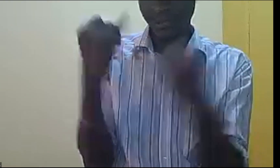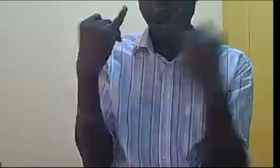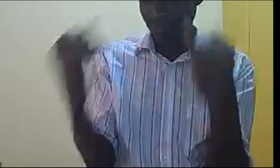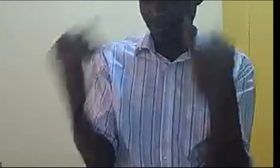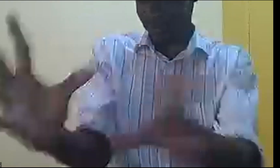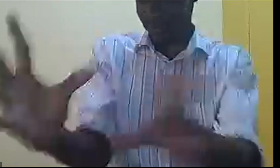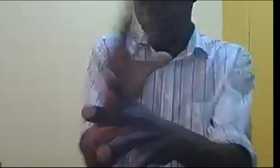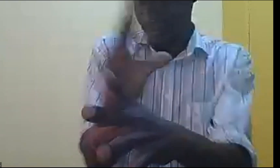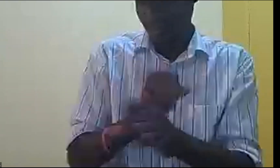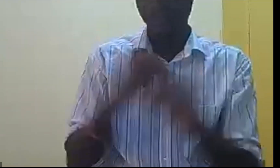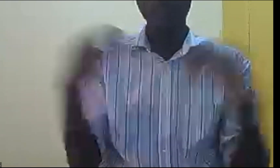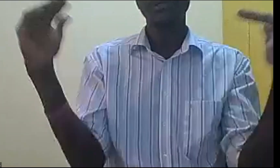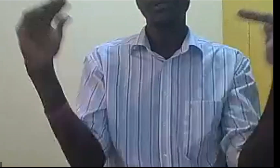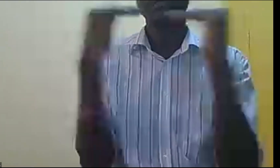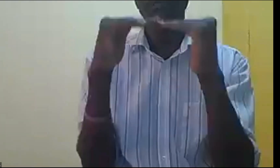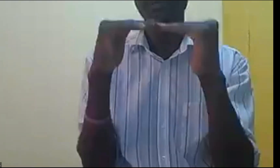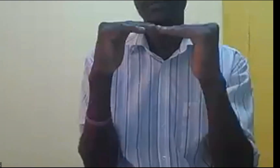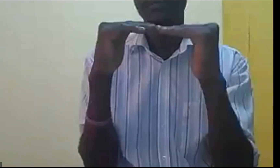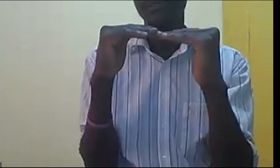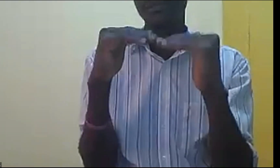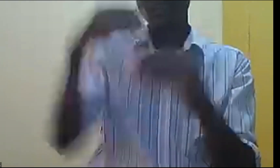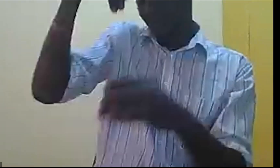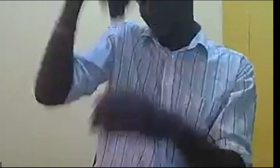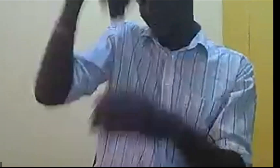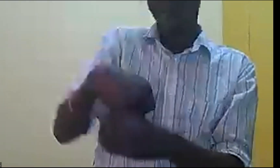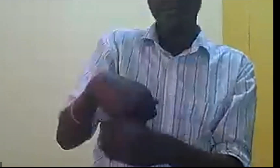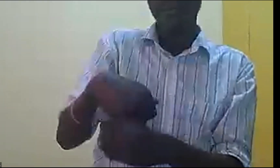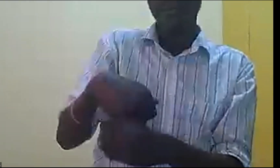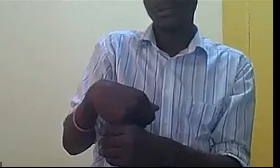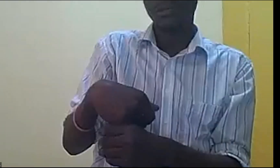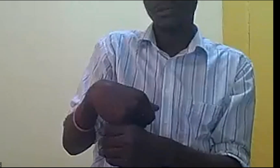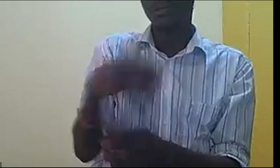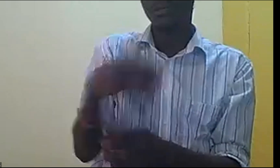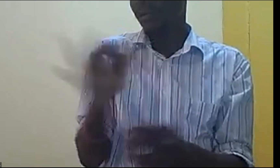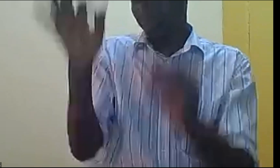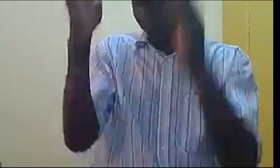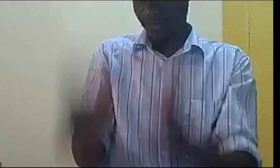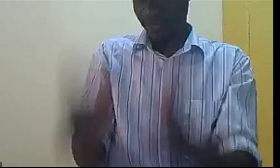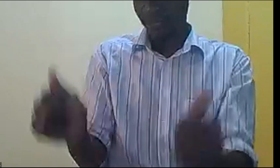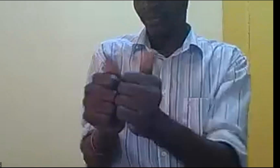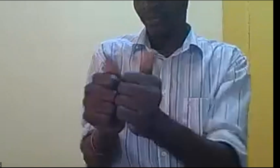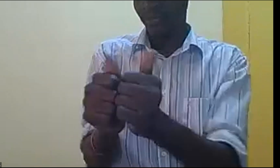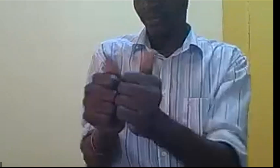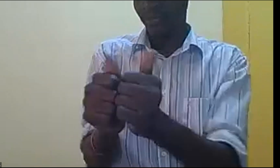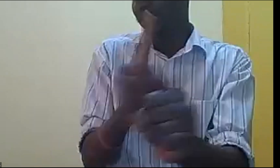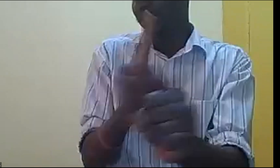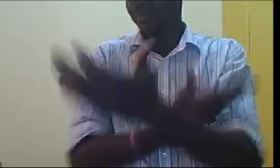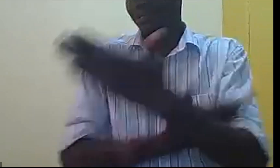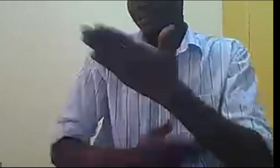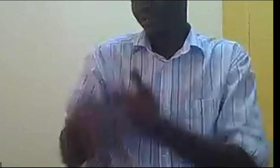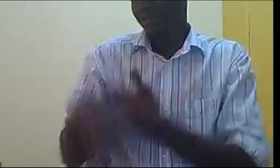Performing live because we wanted to see the, to showcase the abilities and the powers persons with disabilities.